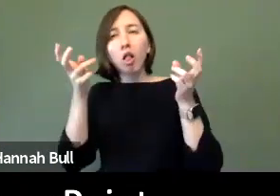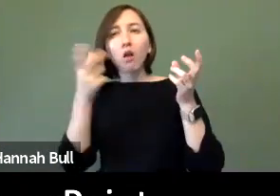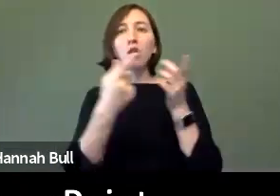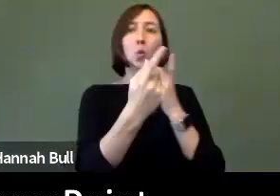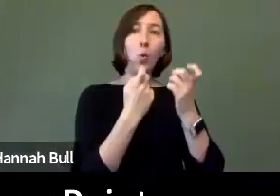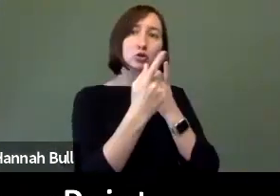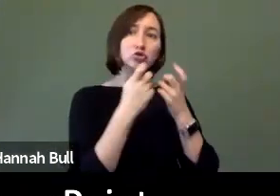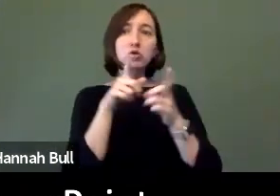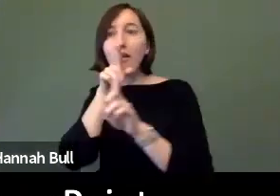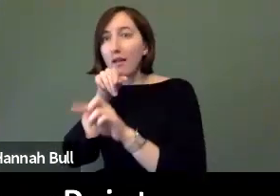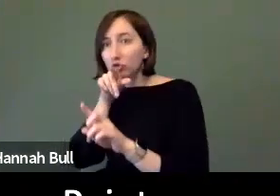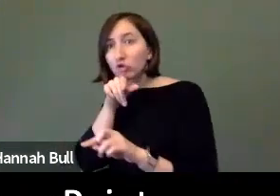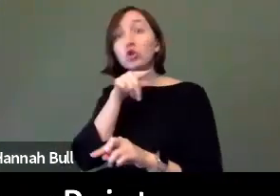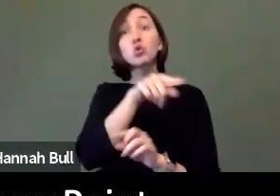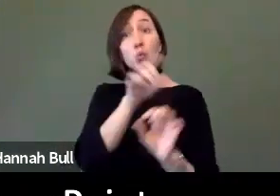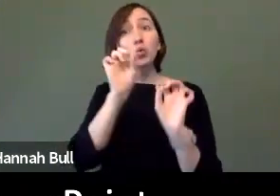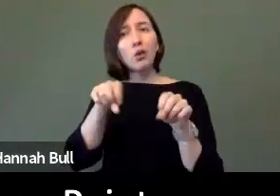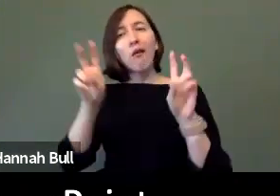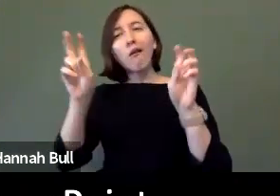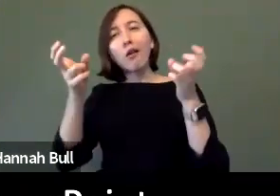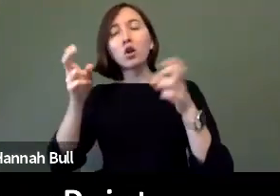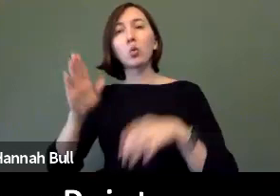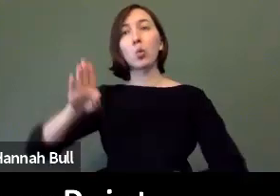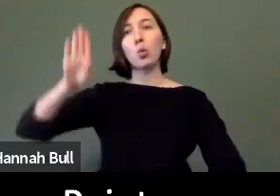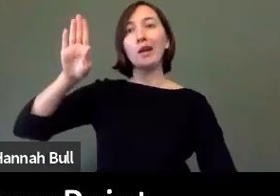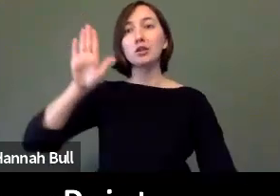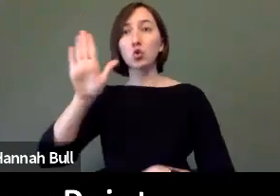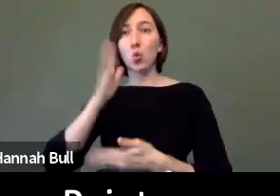the raise your hand feature to unmute your microphone